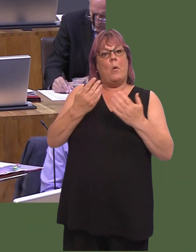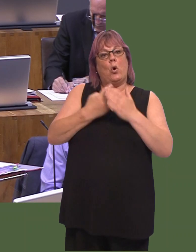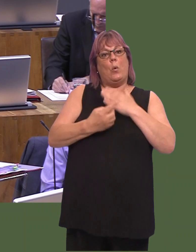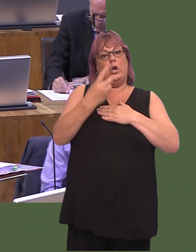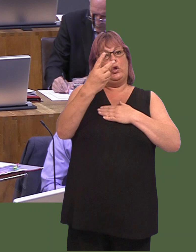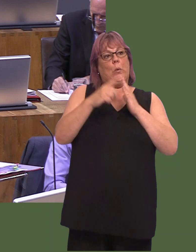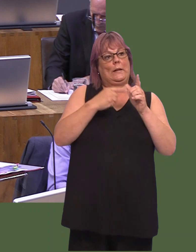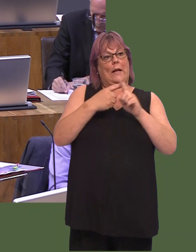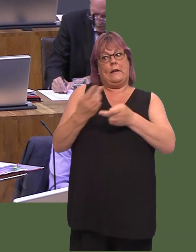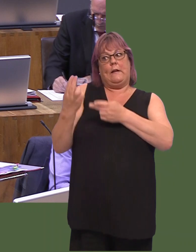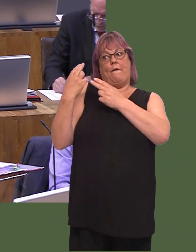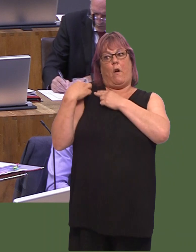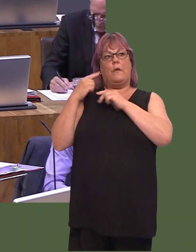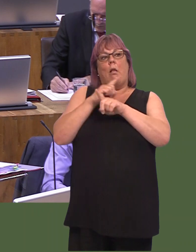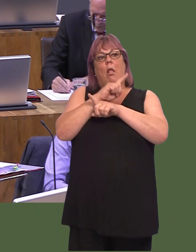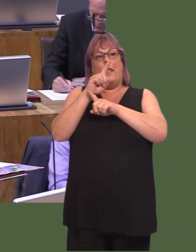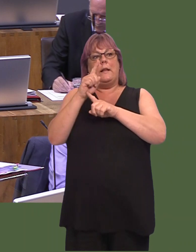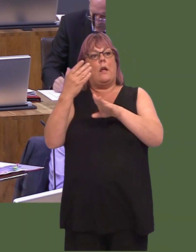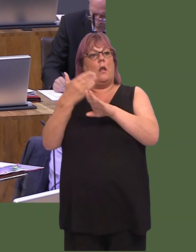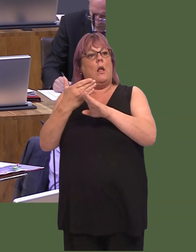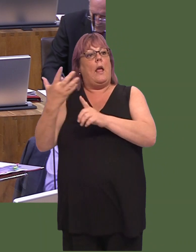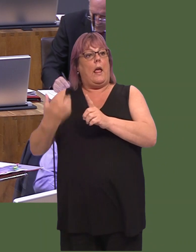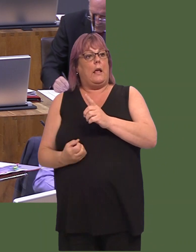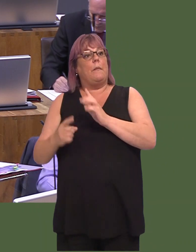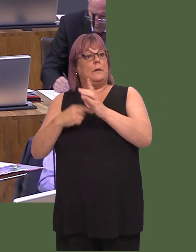At the moment, of course, two taxes are devolved; income tax will soon follow.